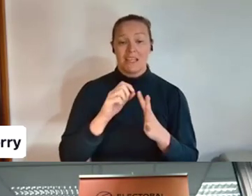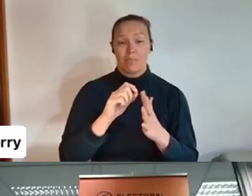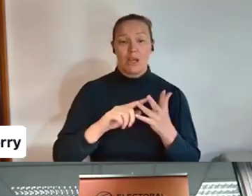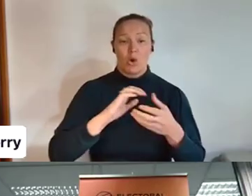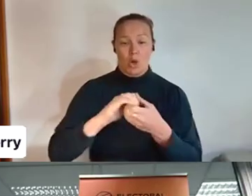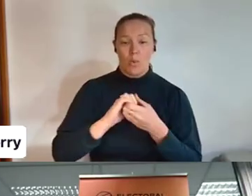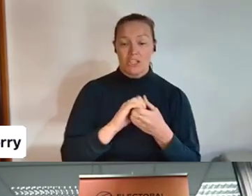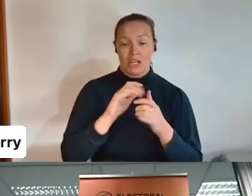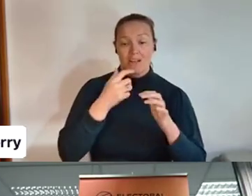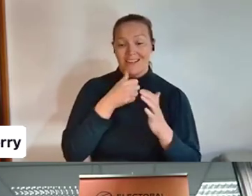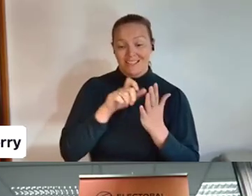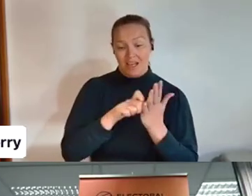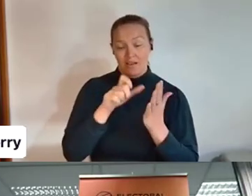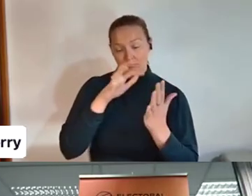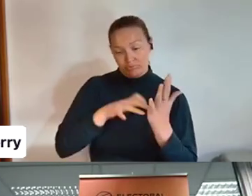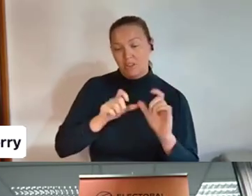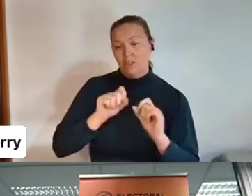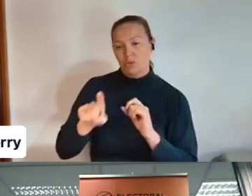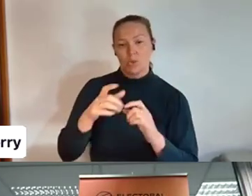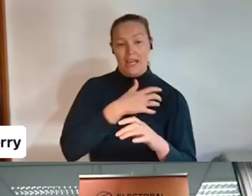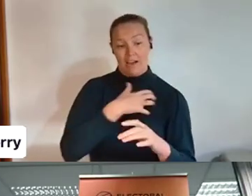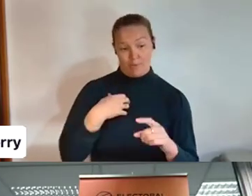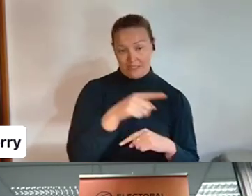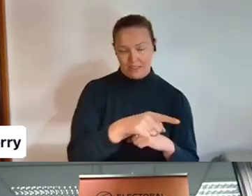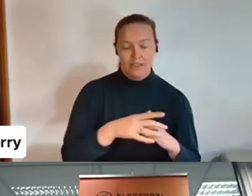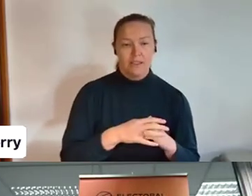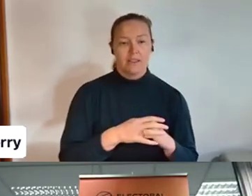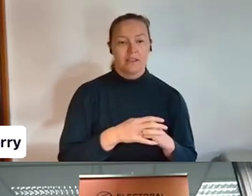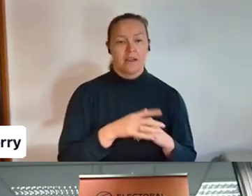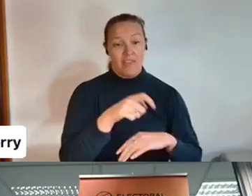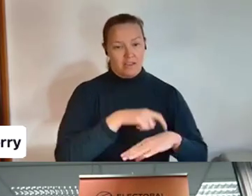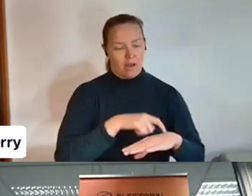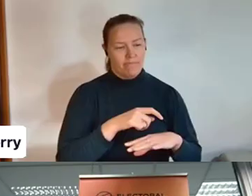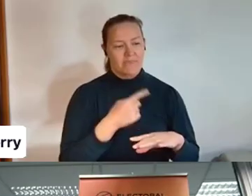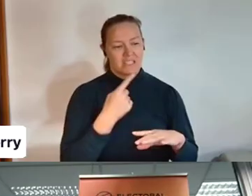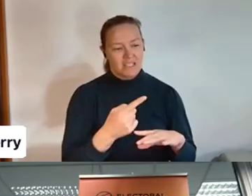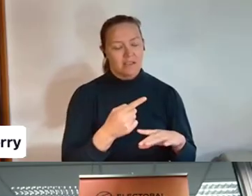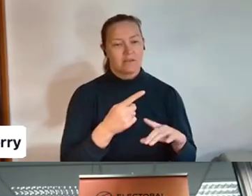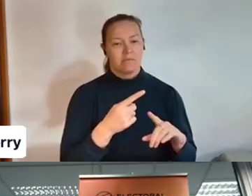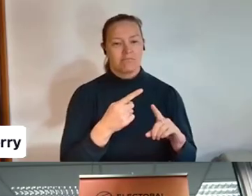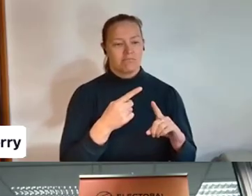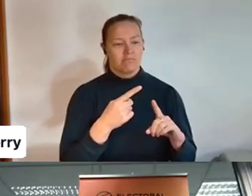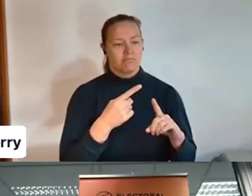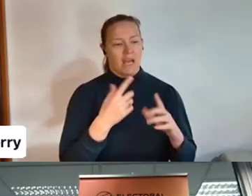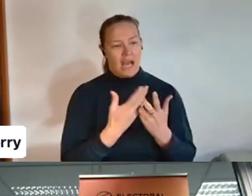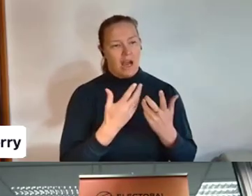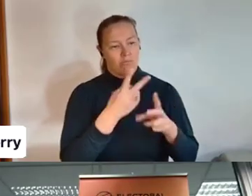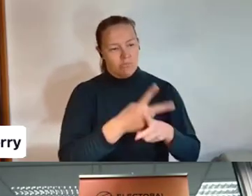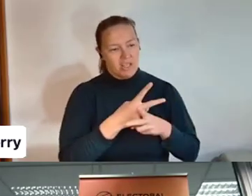and suggested several ideas about how disability rights could be monitored, including an active